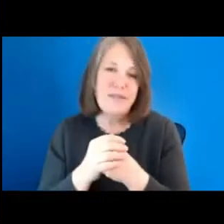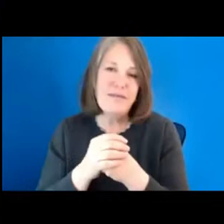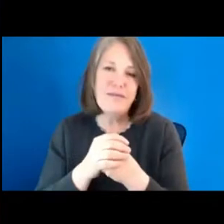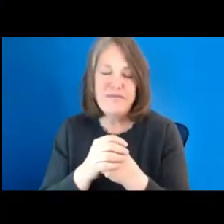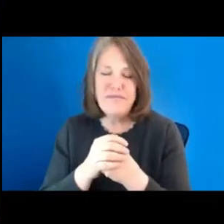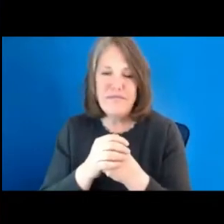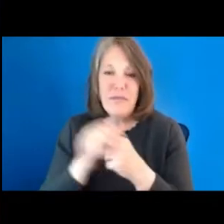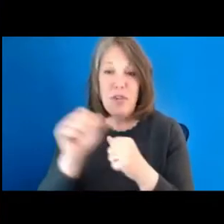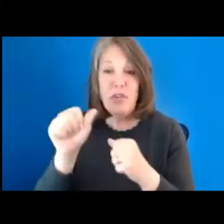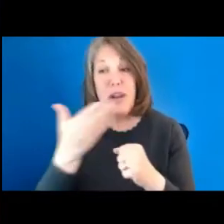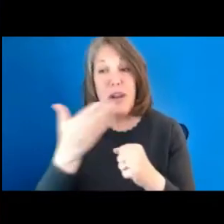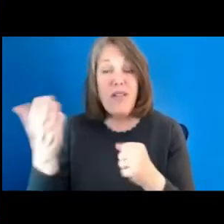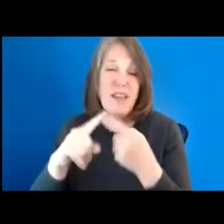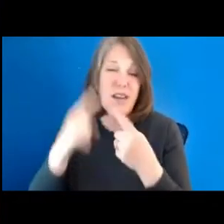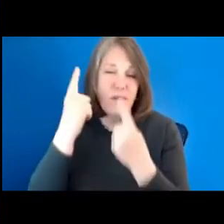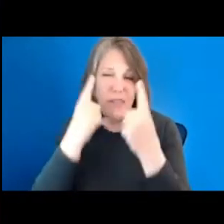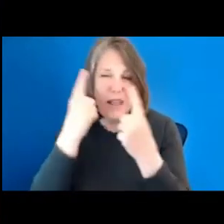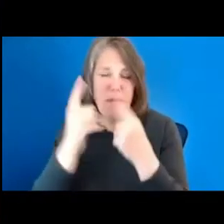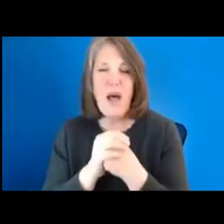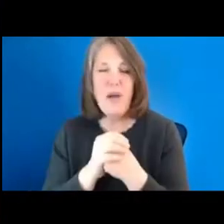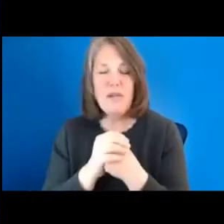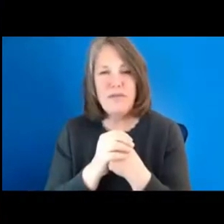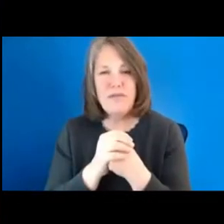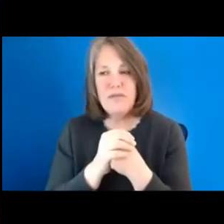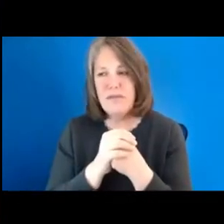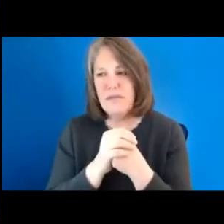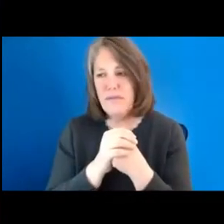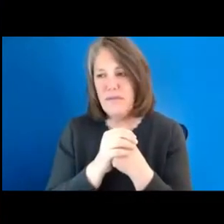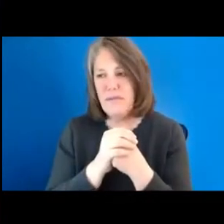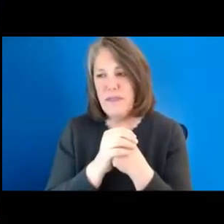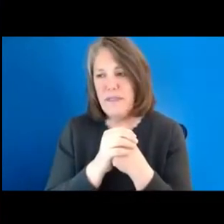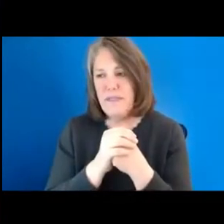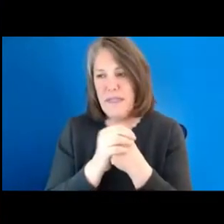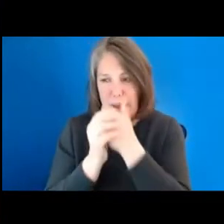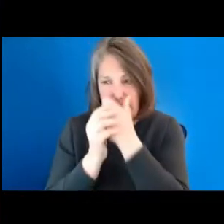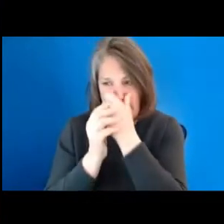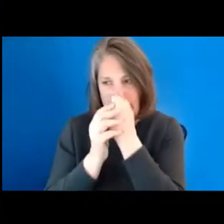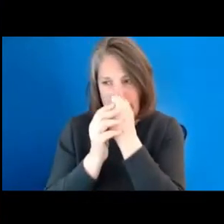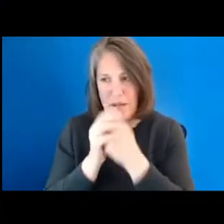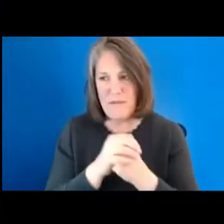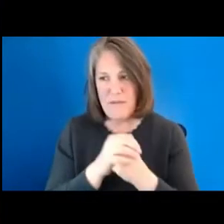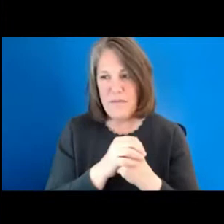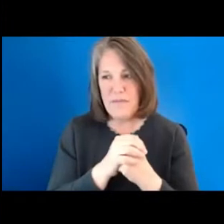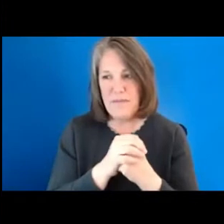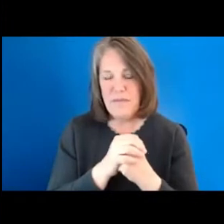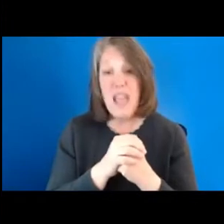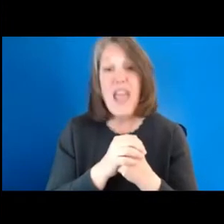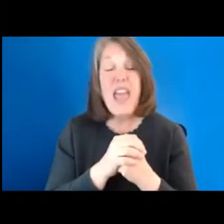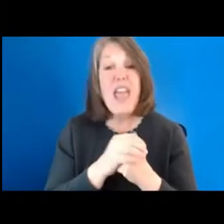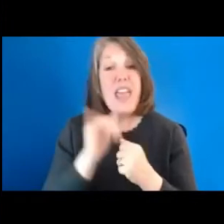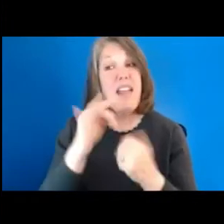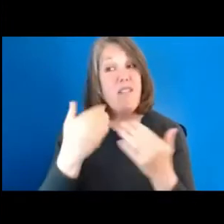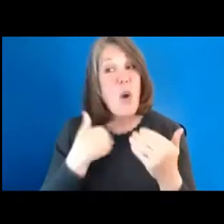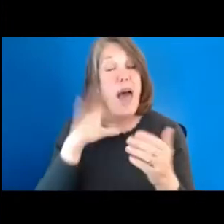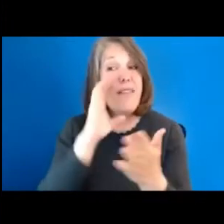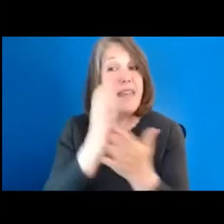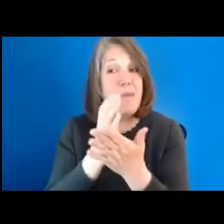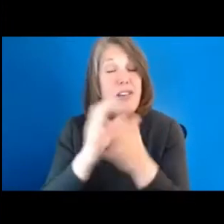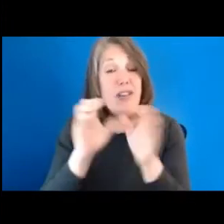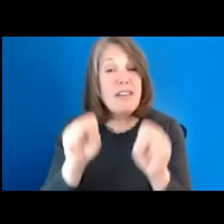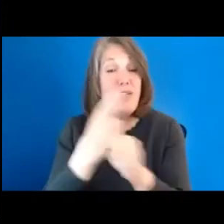to think about and again, images are great. 16:37:09 If you have images to use, we recommend